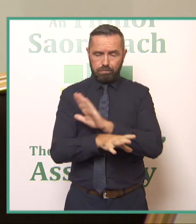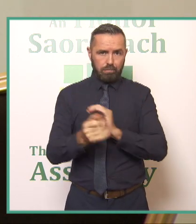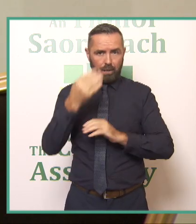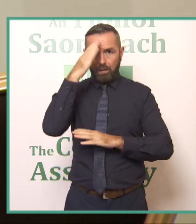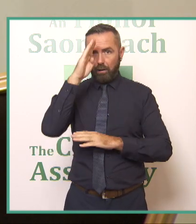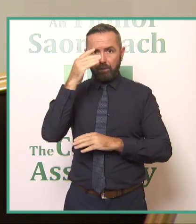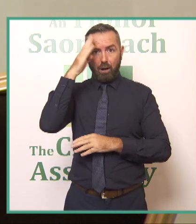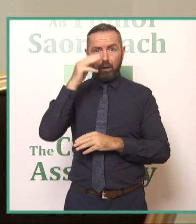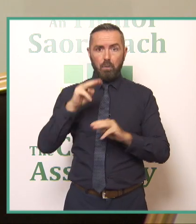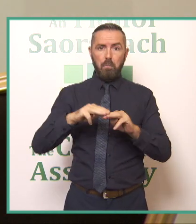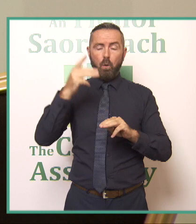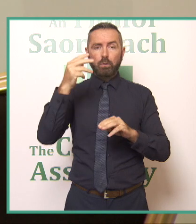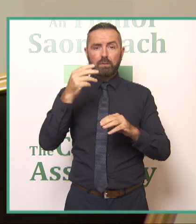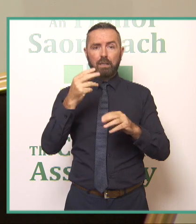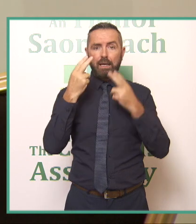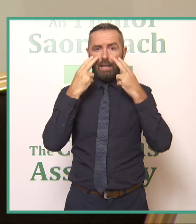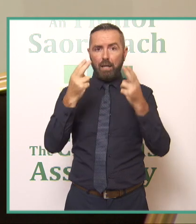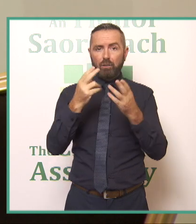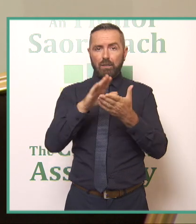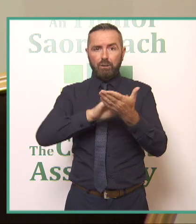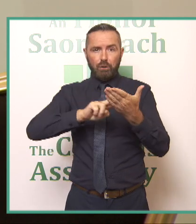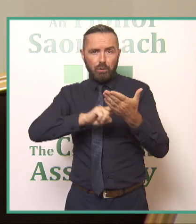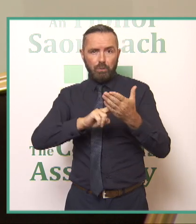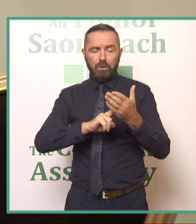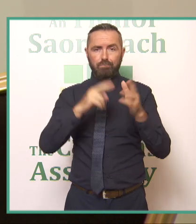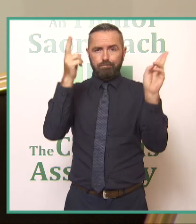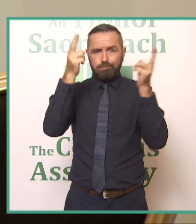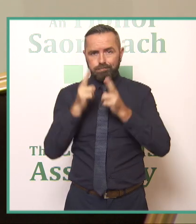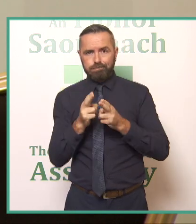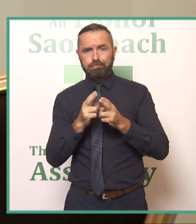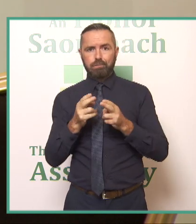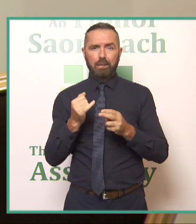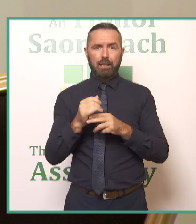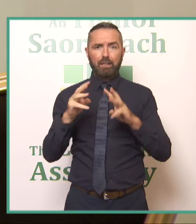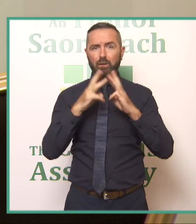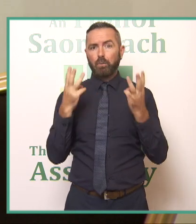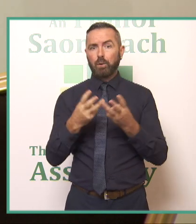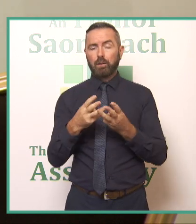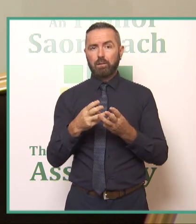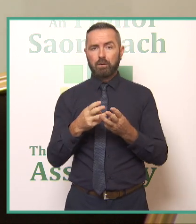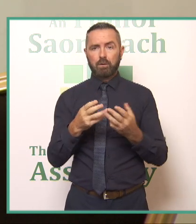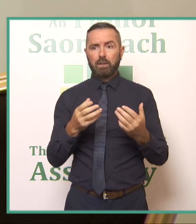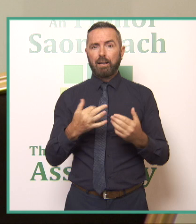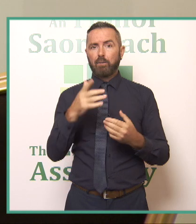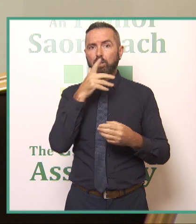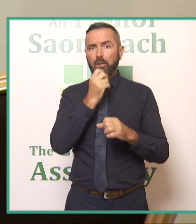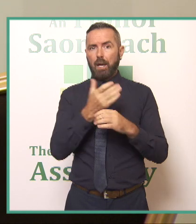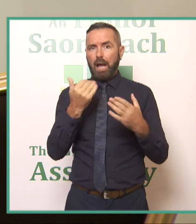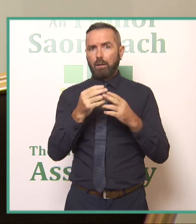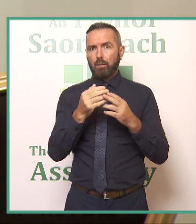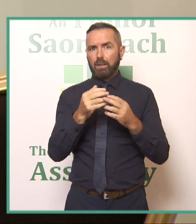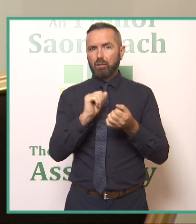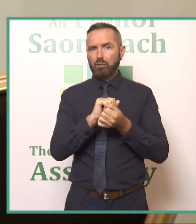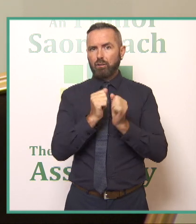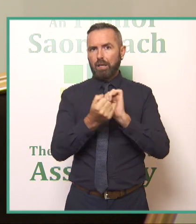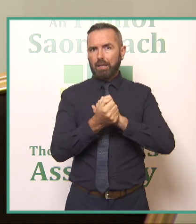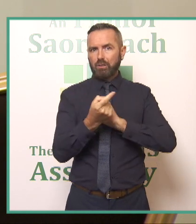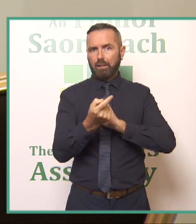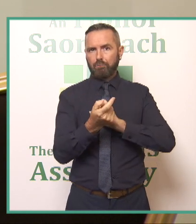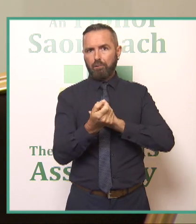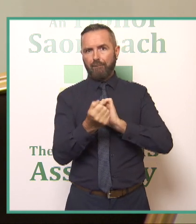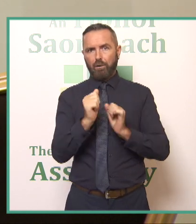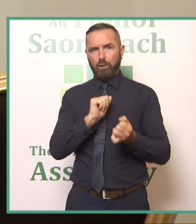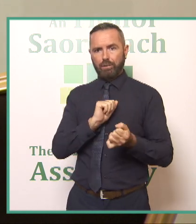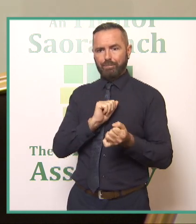that is not a an exaggeration so if we're talking about how we reverse Dash collapse we have to take